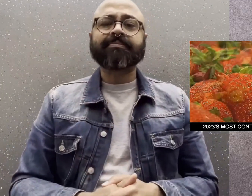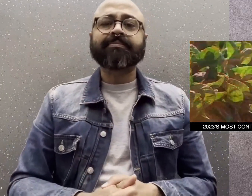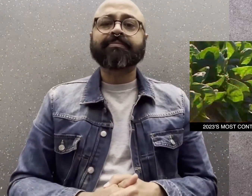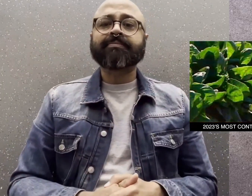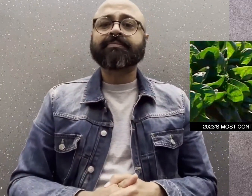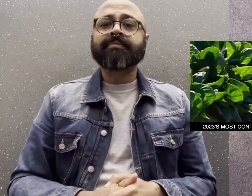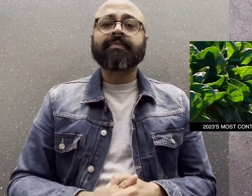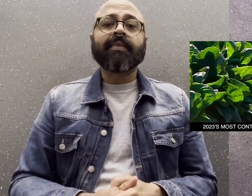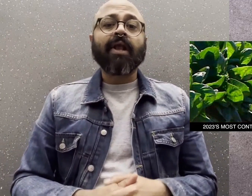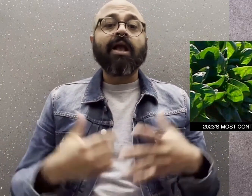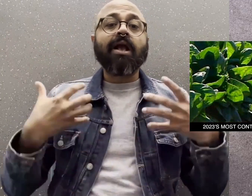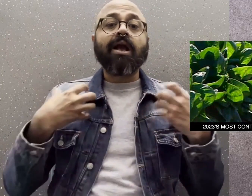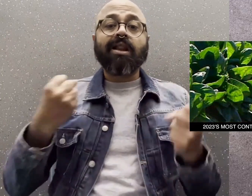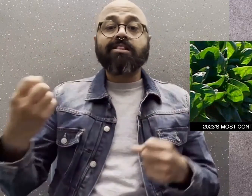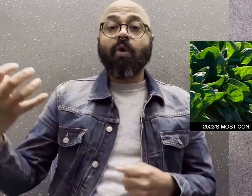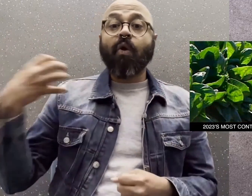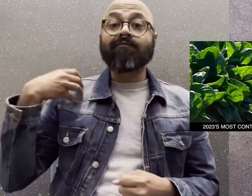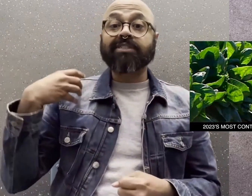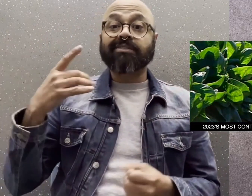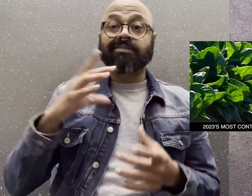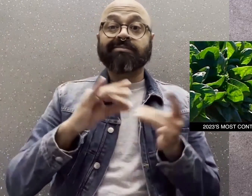More kinds of pesticides than in previous years.